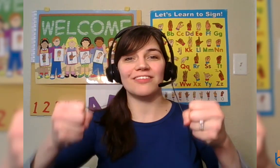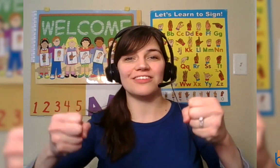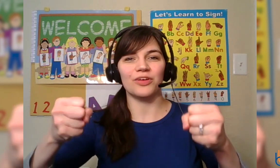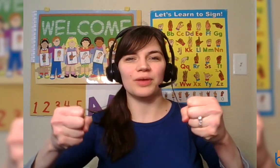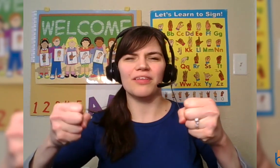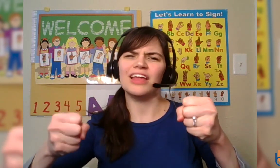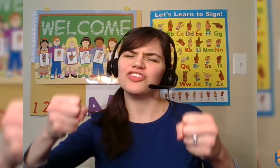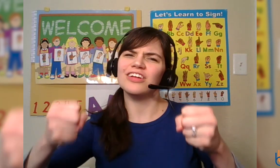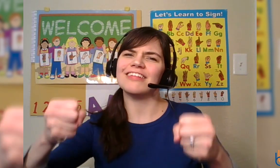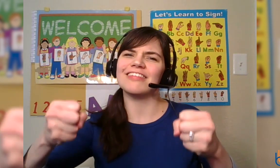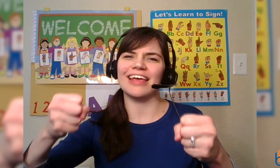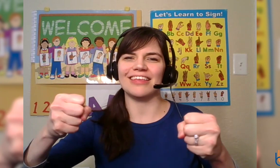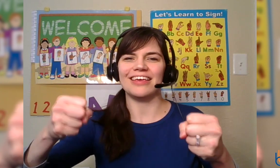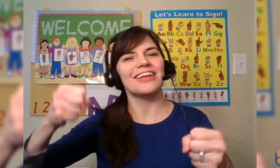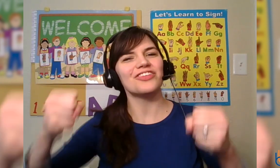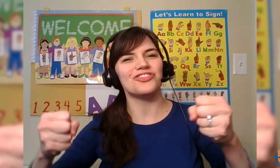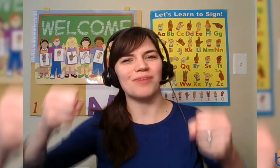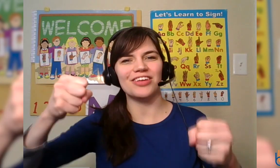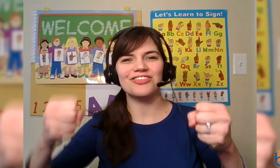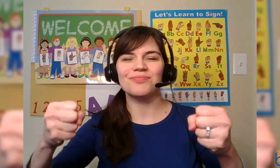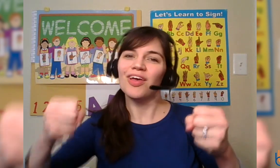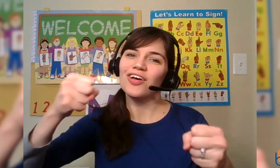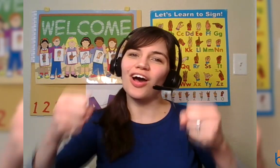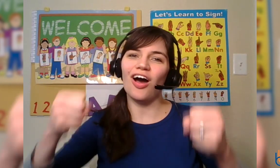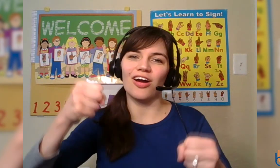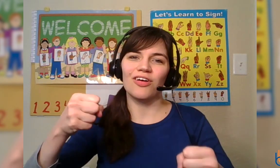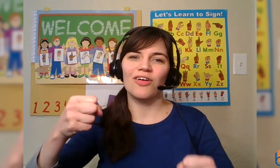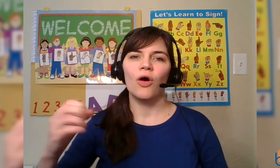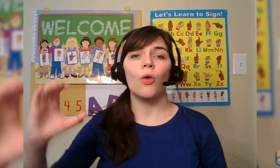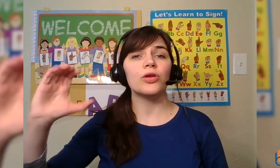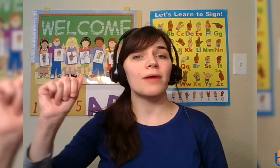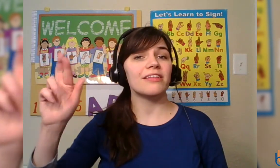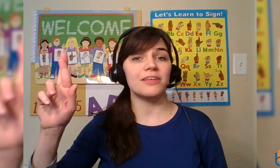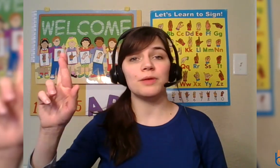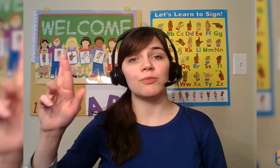steering wheel and turn it slightly, not too much: car. Or you might see people